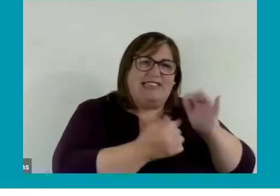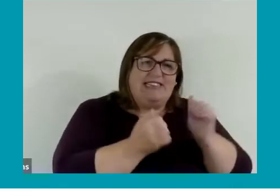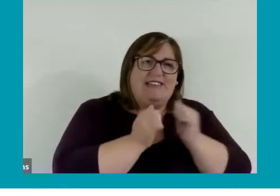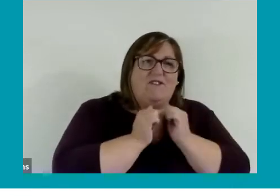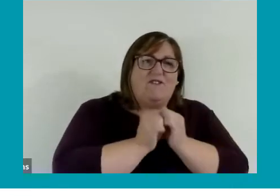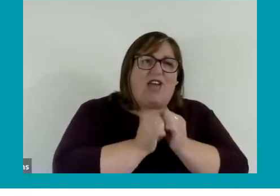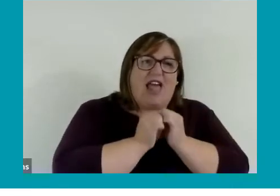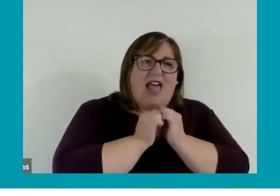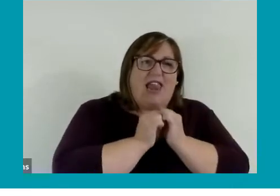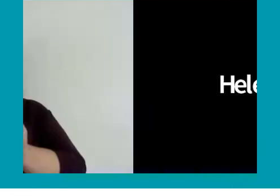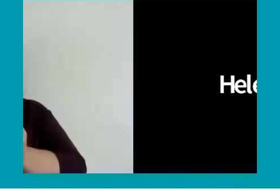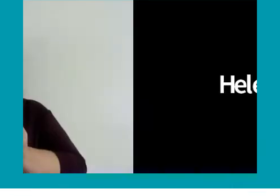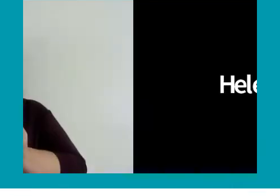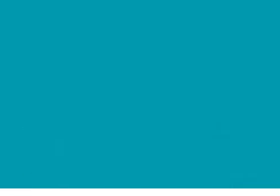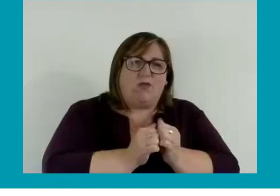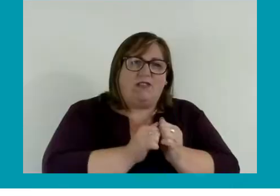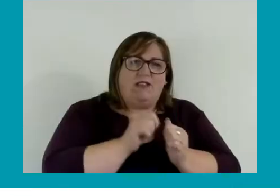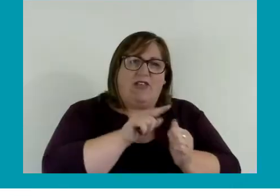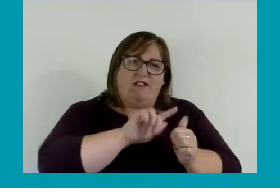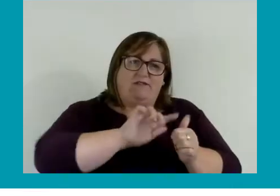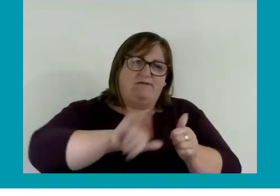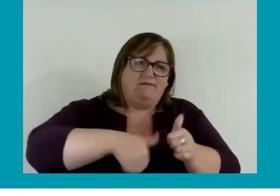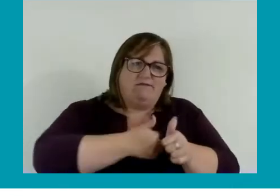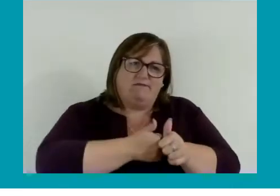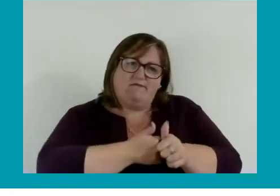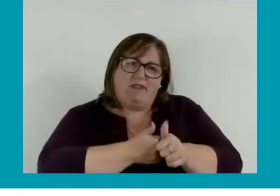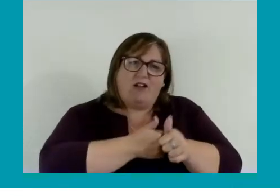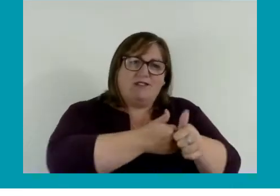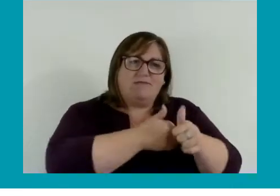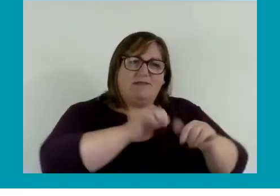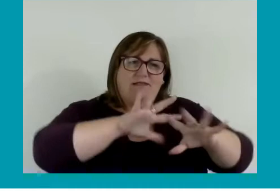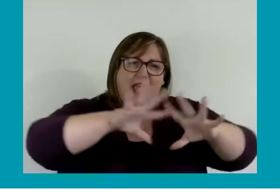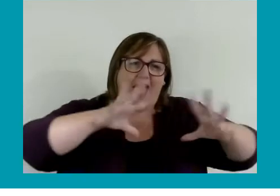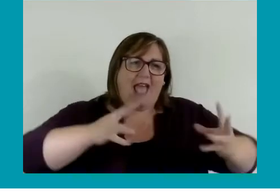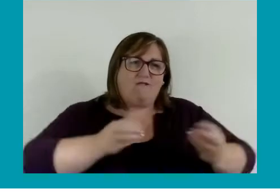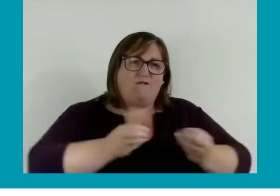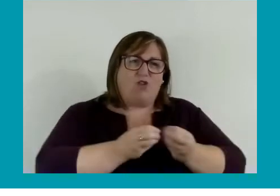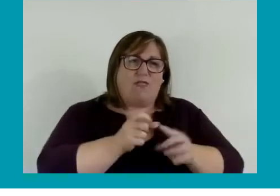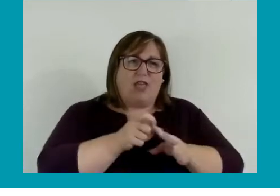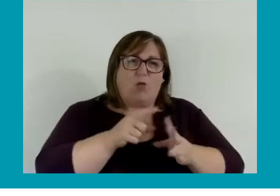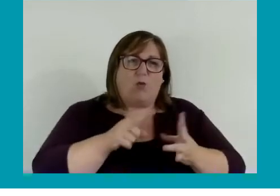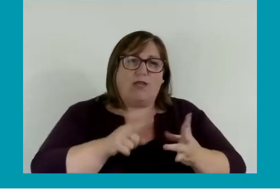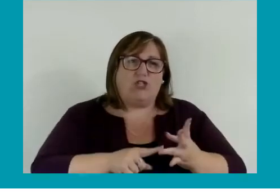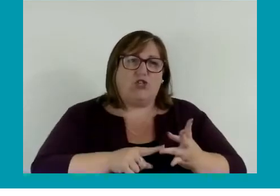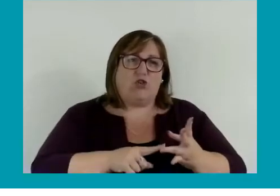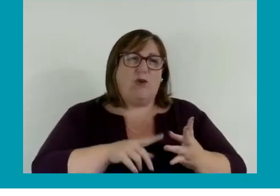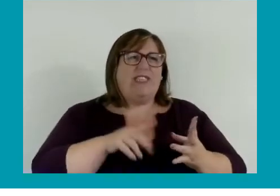everything that we do and they summarize i guess in a easy to remember way and what's important to